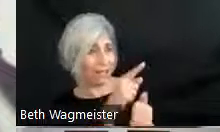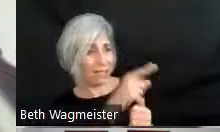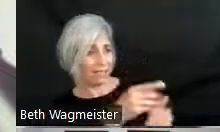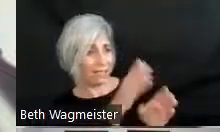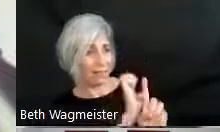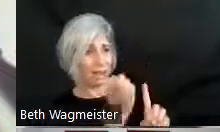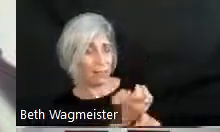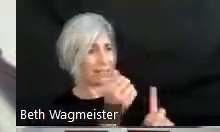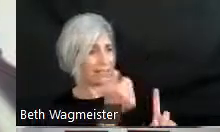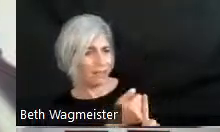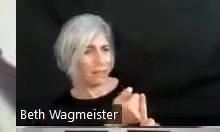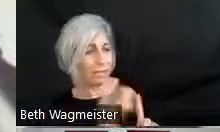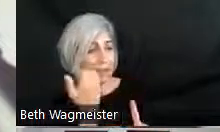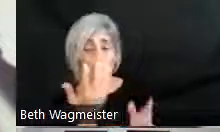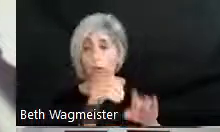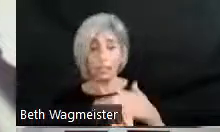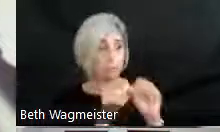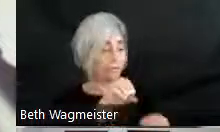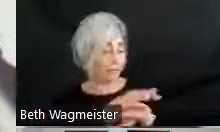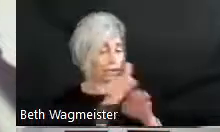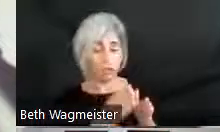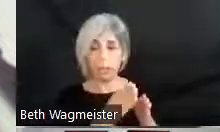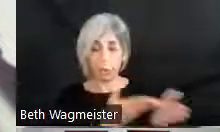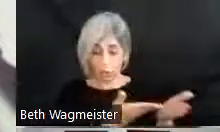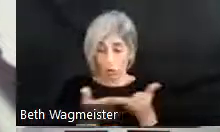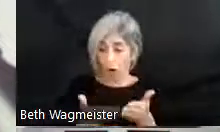itself? If you're an accessibility consultant were you brought in to put in as a placeholder